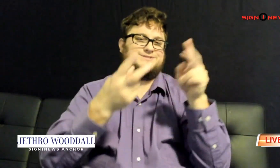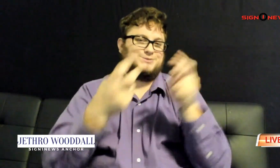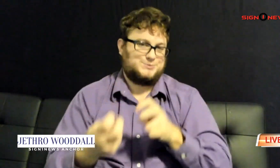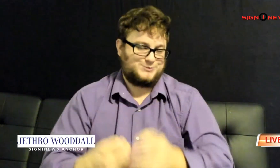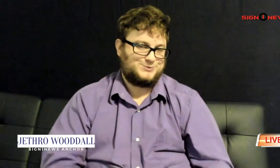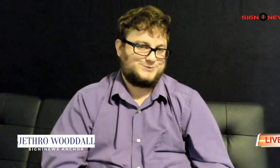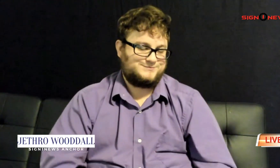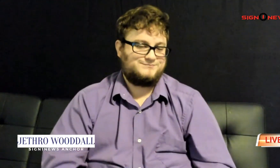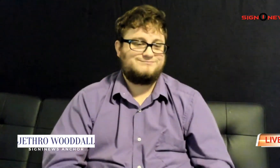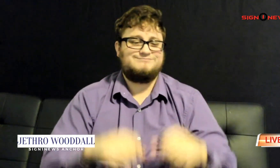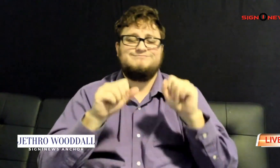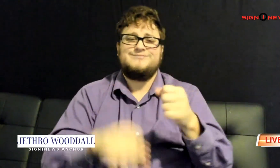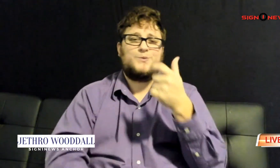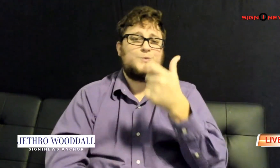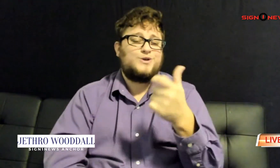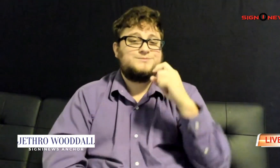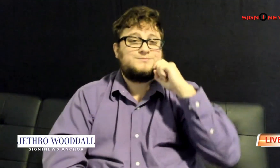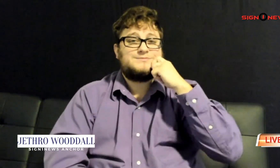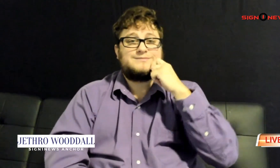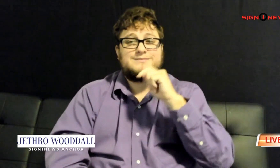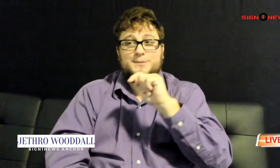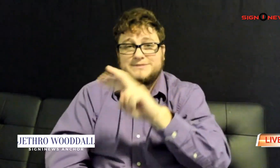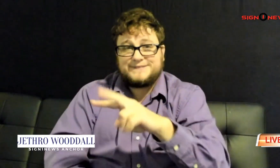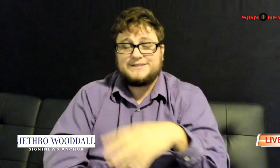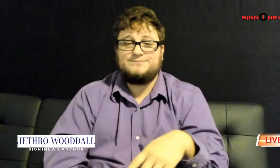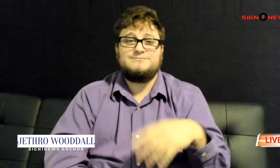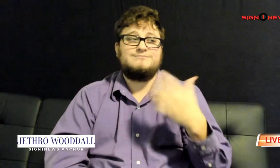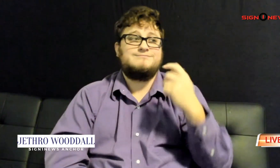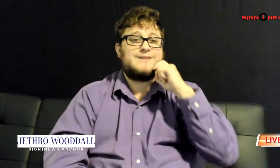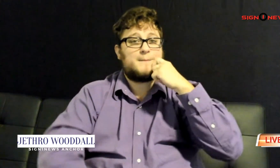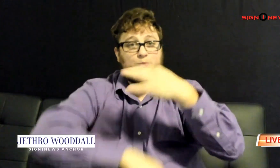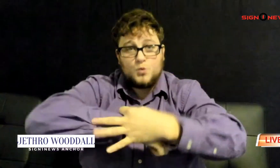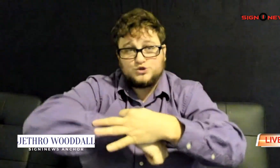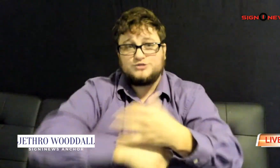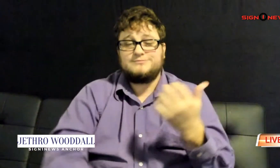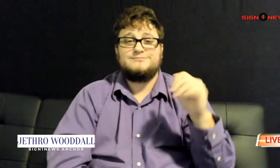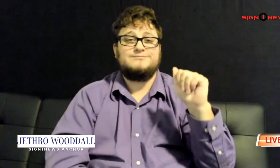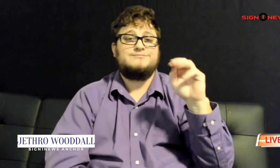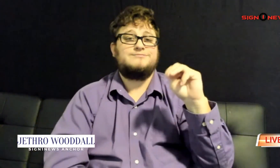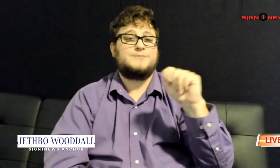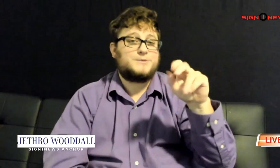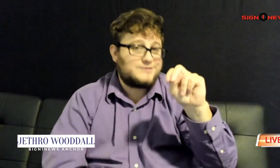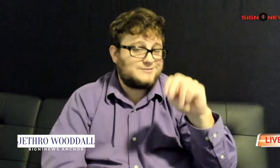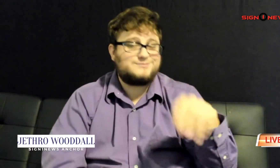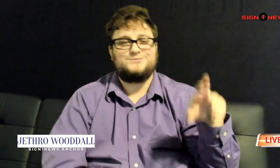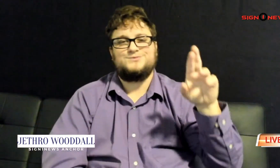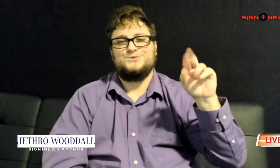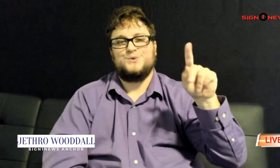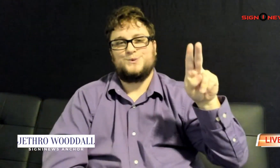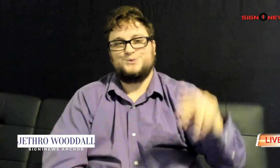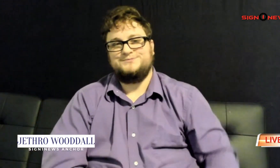you can also watch on Apple TV Apple watch Amazon and Roku have a wonderful day